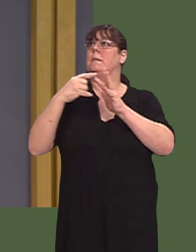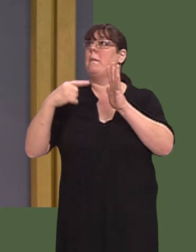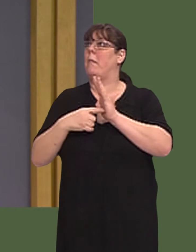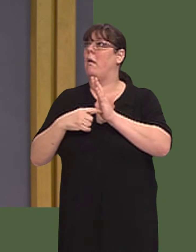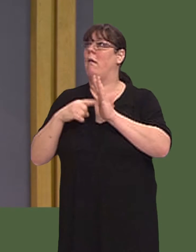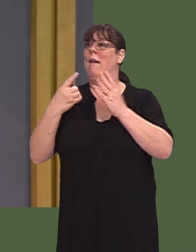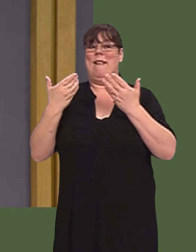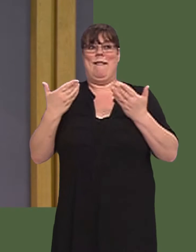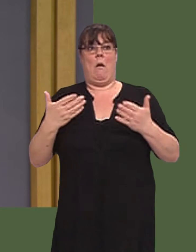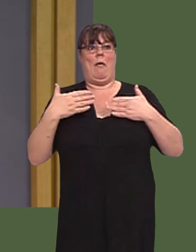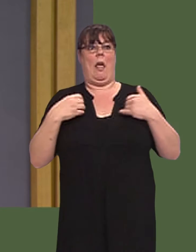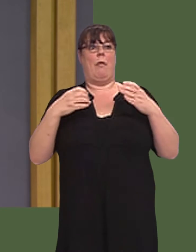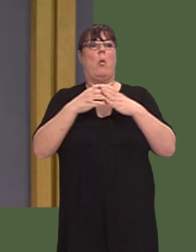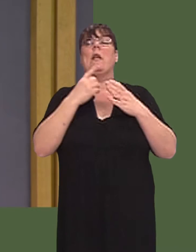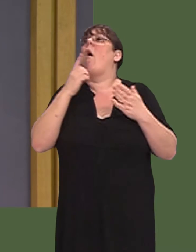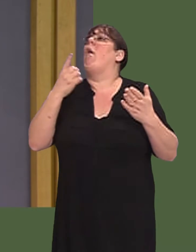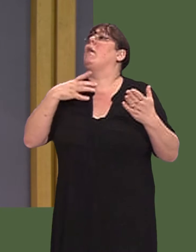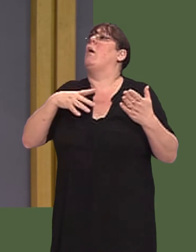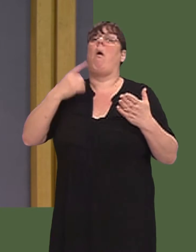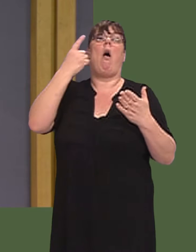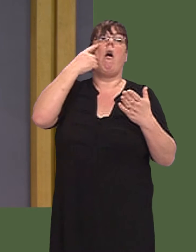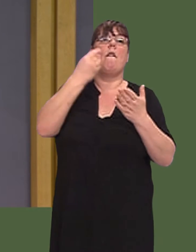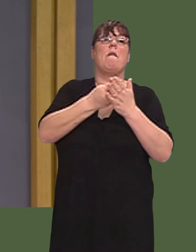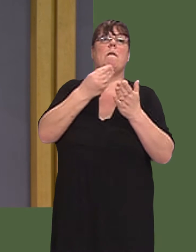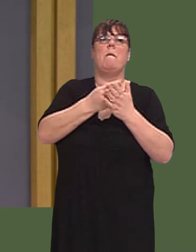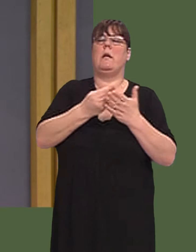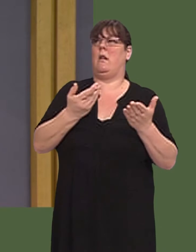board is only reporting now their bid for funding to purchase a replacement vehicle